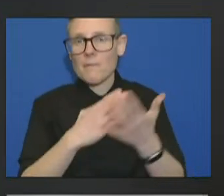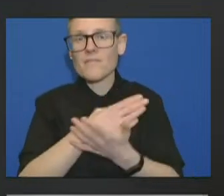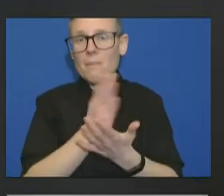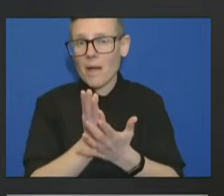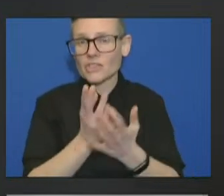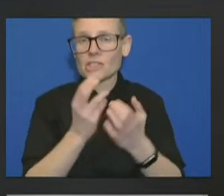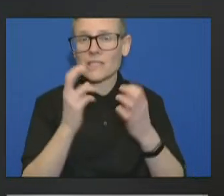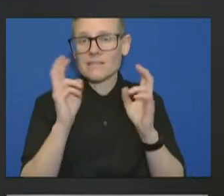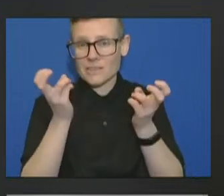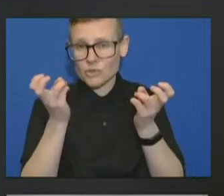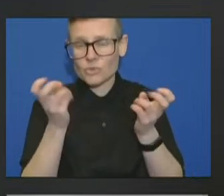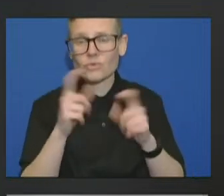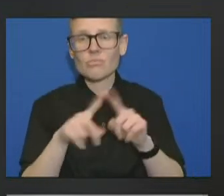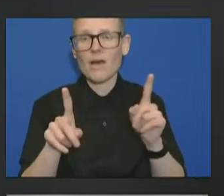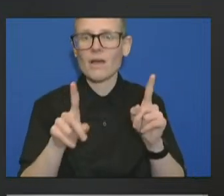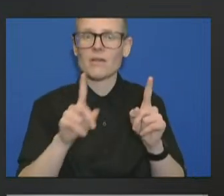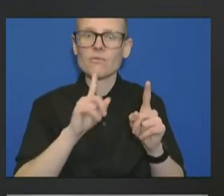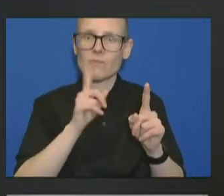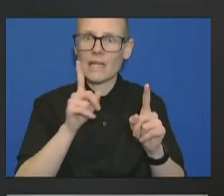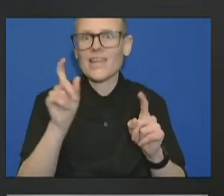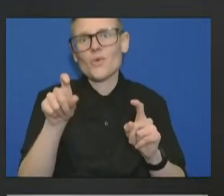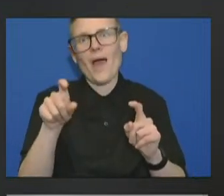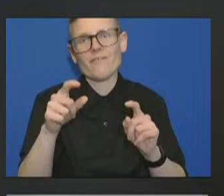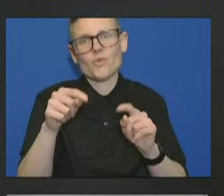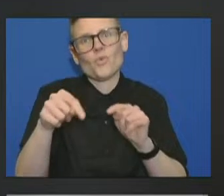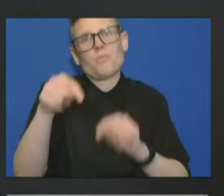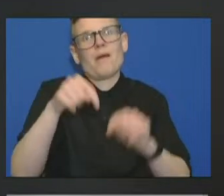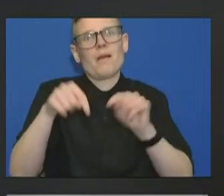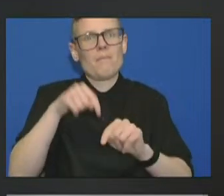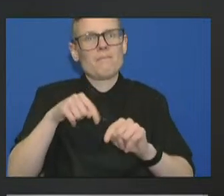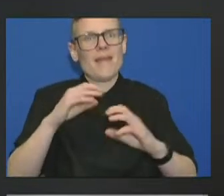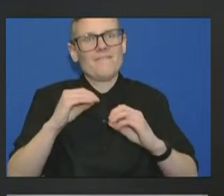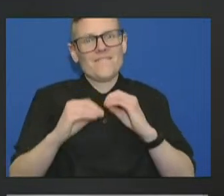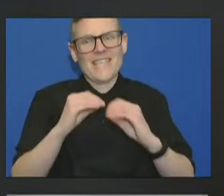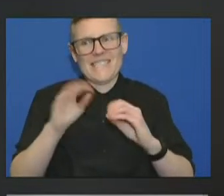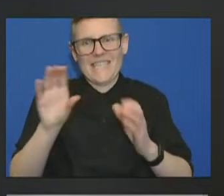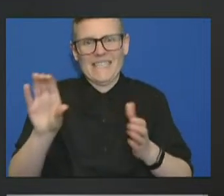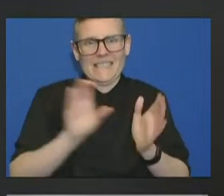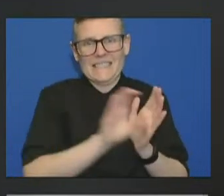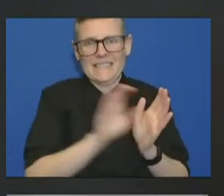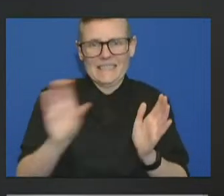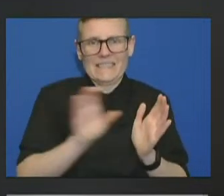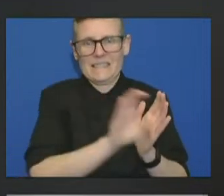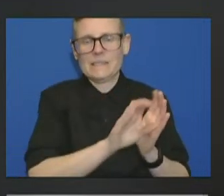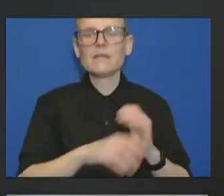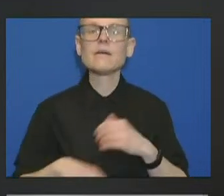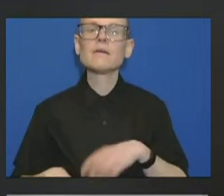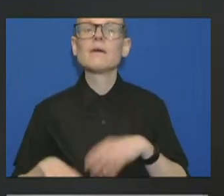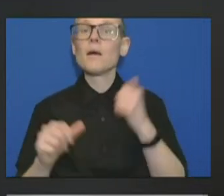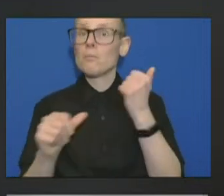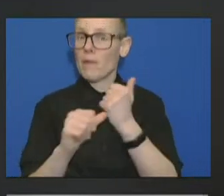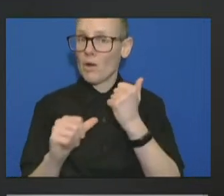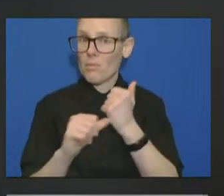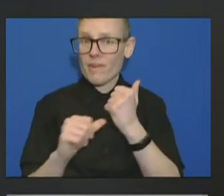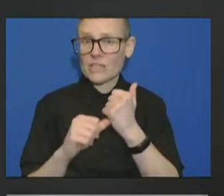and the year before that, to try to try to solve some of the budget woes. But the problem is,